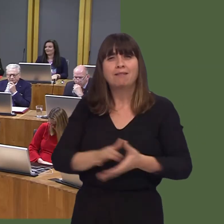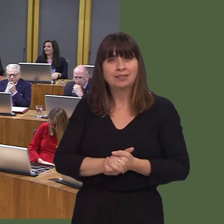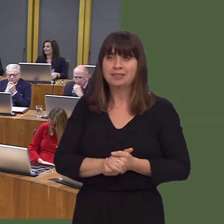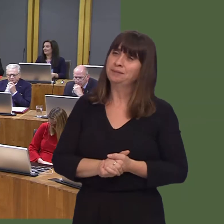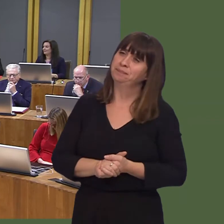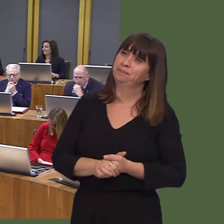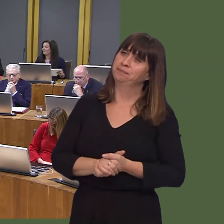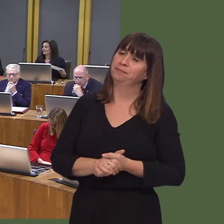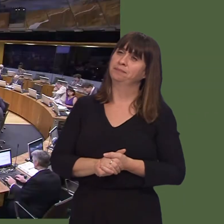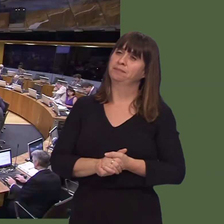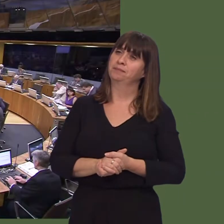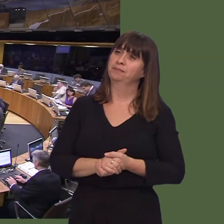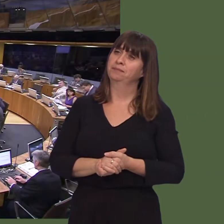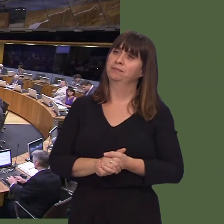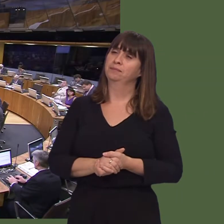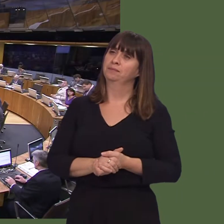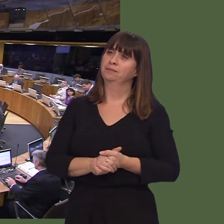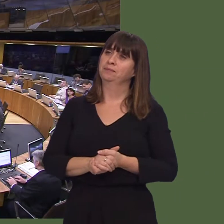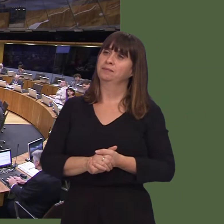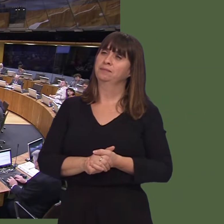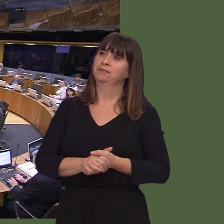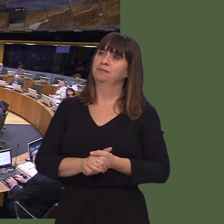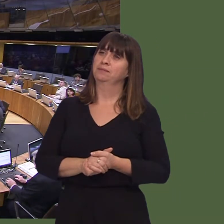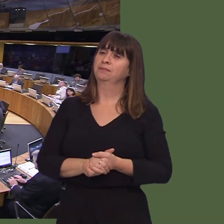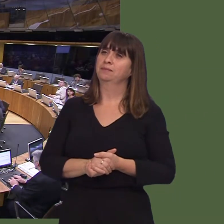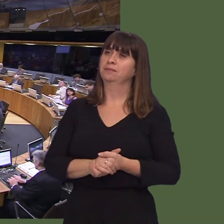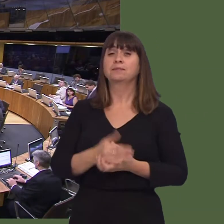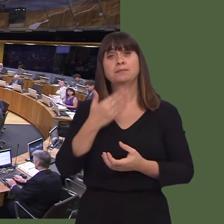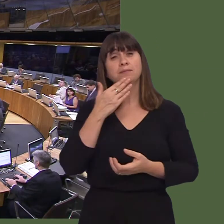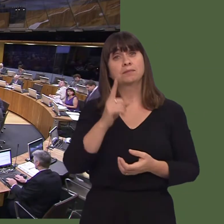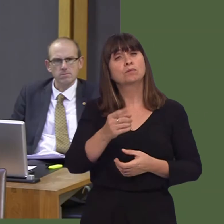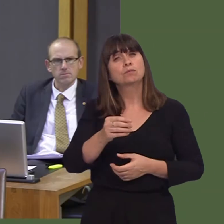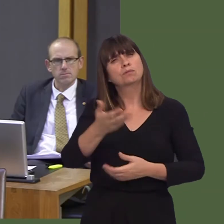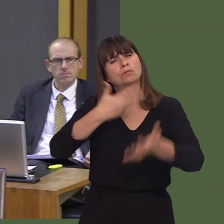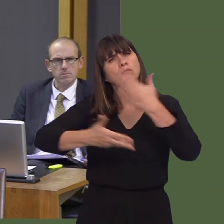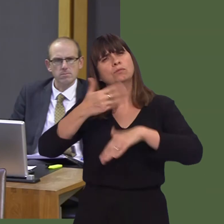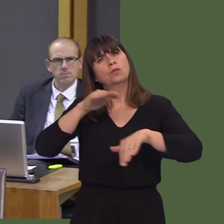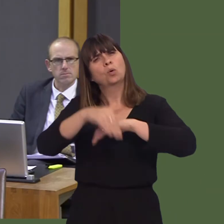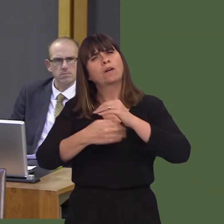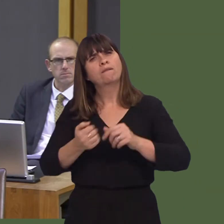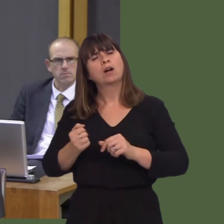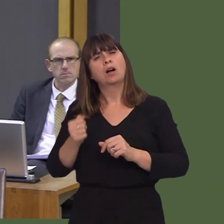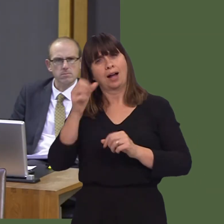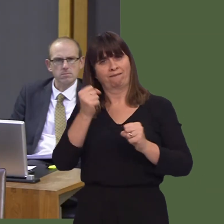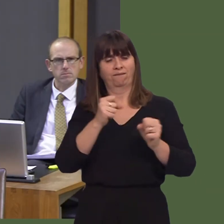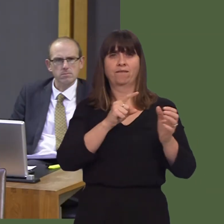Rhun ap Iorwerth AM: 7. Will the First Minister make a statement on the future of the railway bridge across the A5114 in Llangefni?